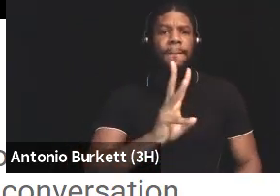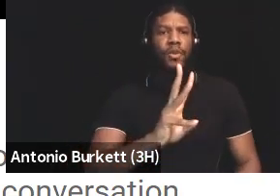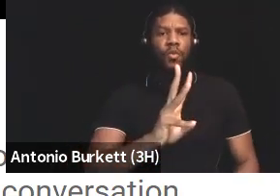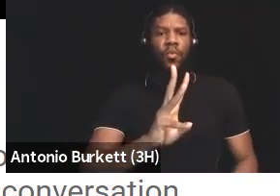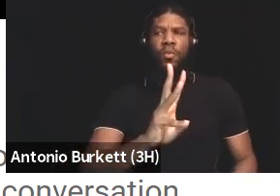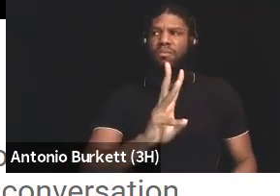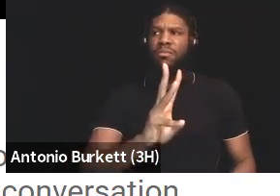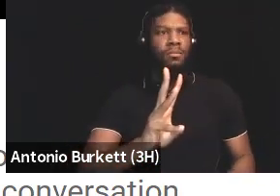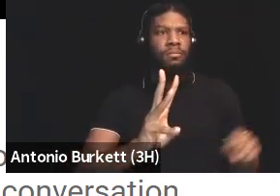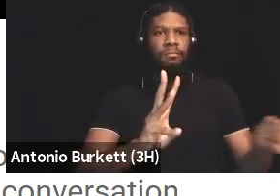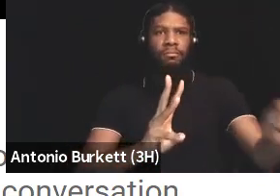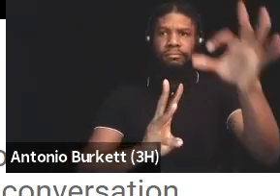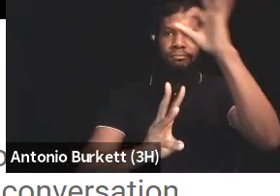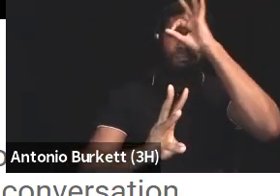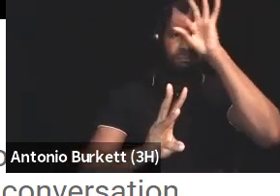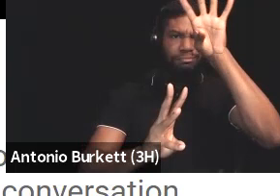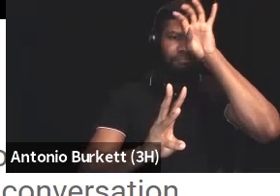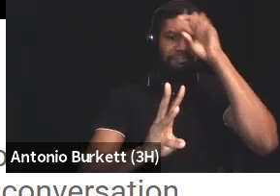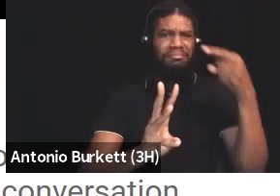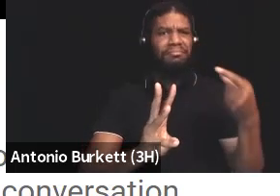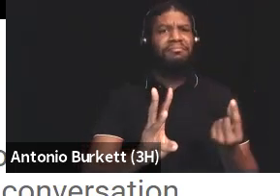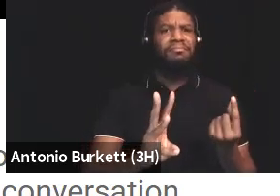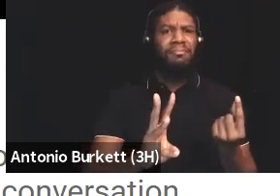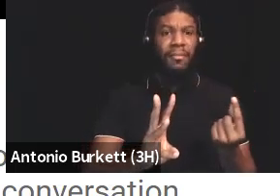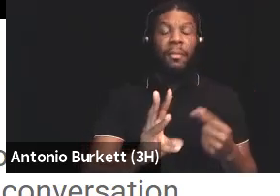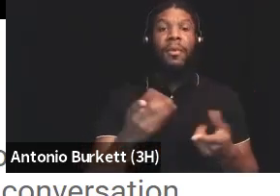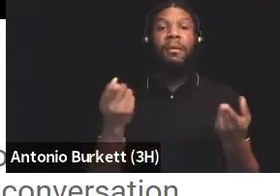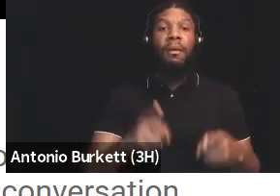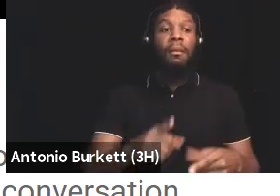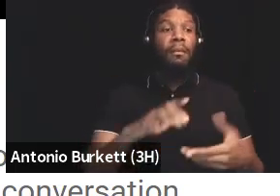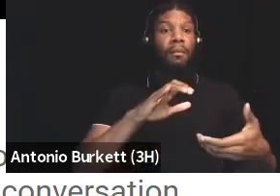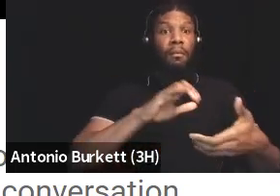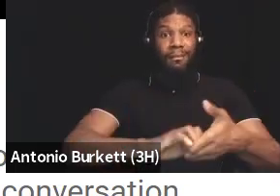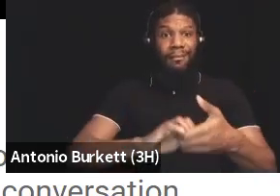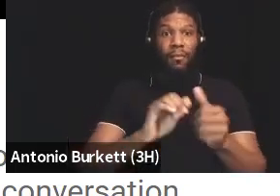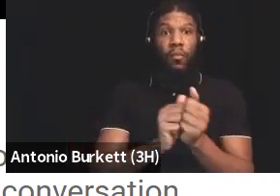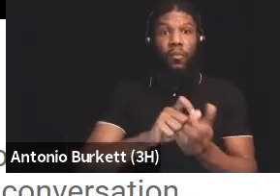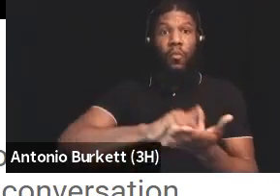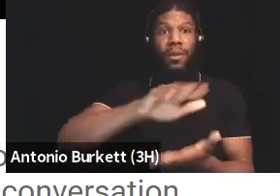And so the collaboration that I formed with the writing center, I think were driven out of need